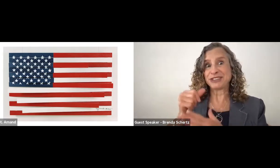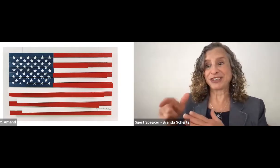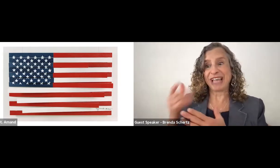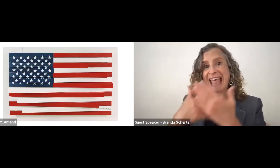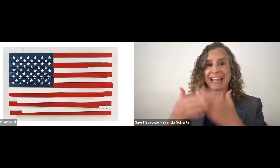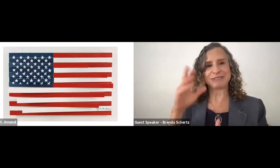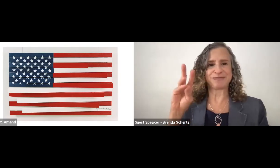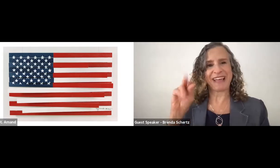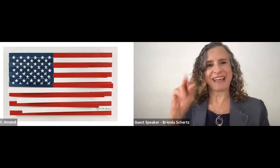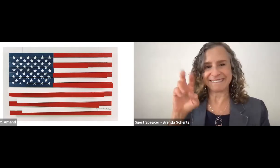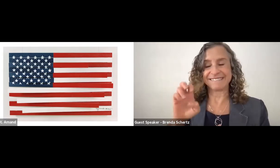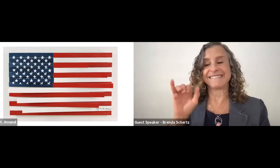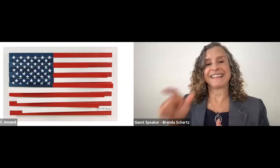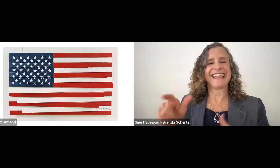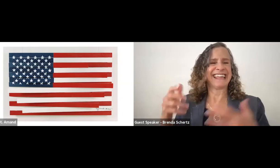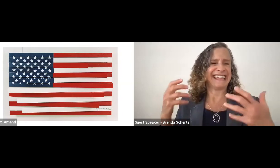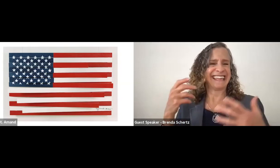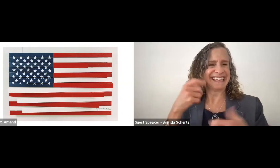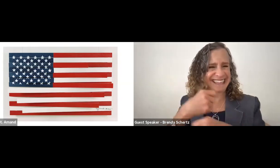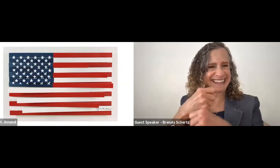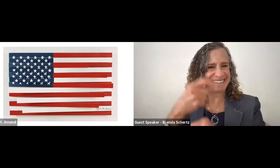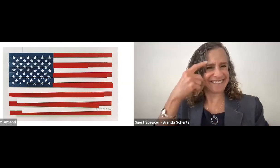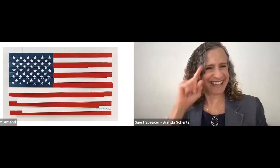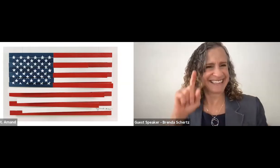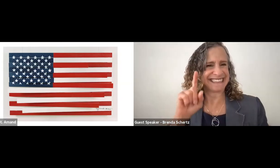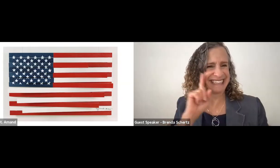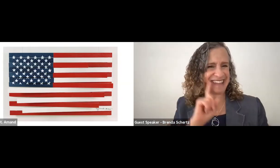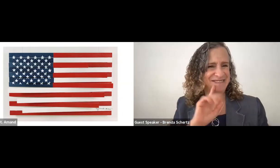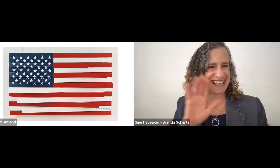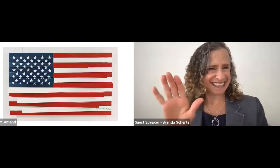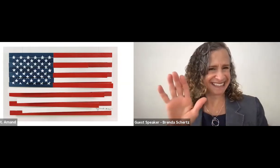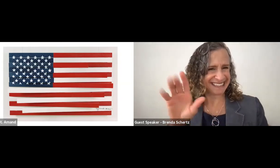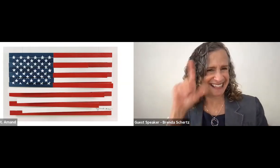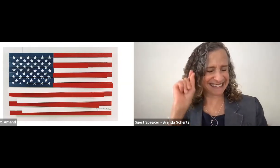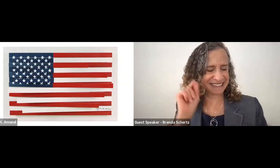the De'VIA Manifesto. And the hand wave,